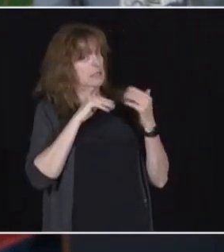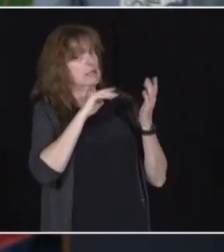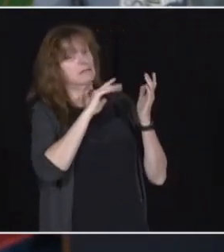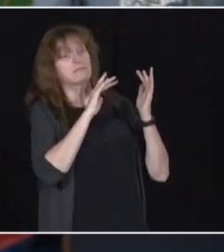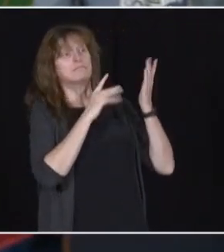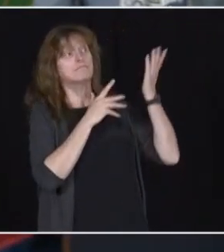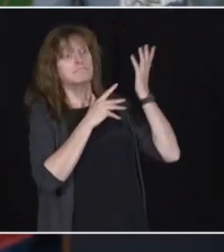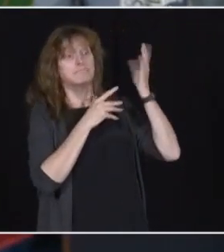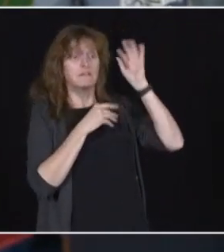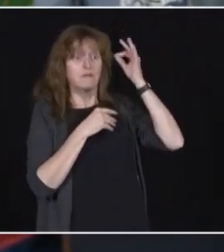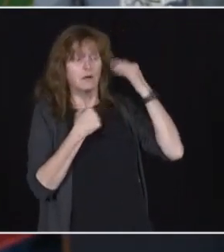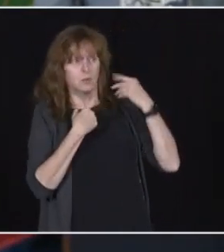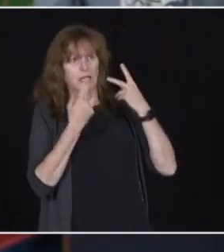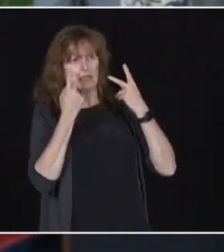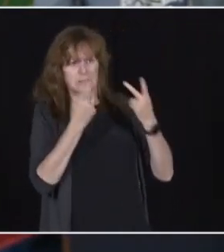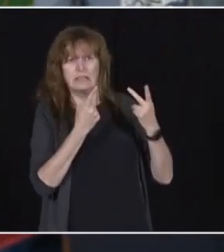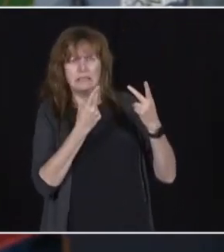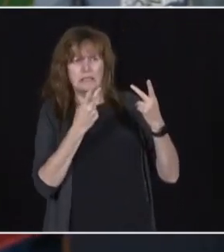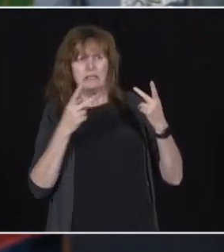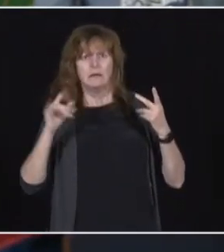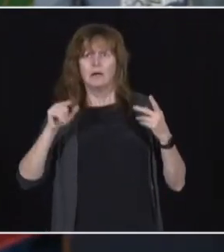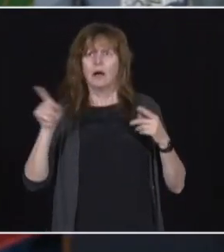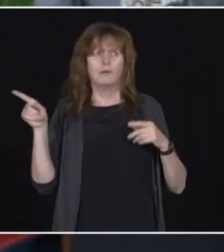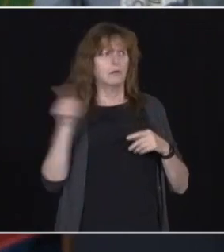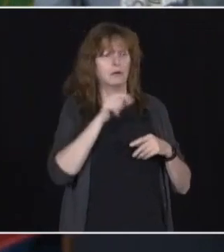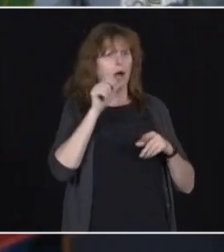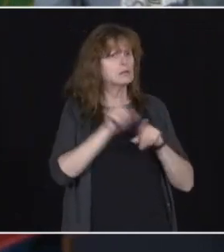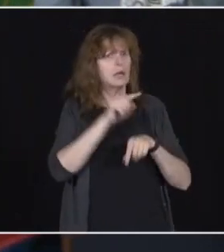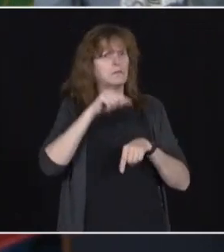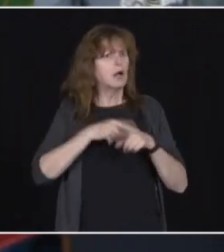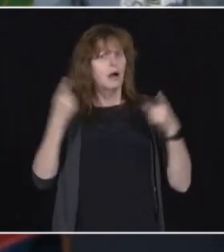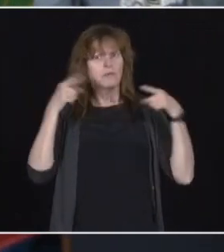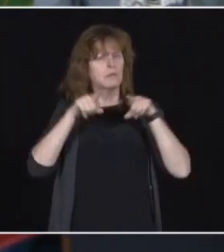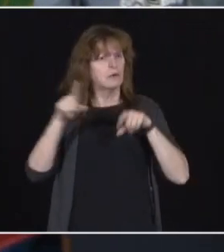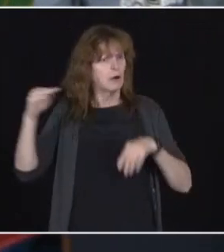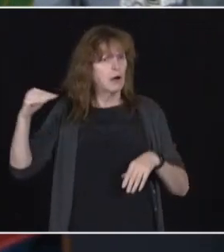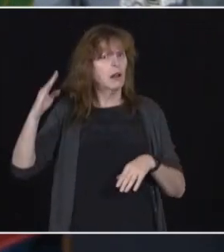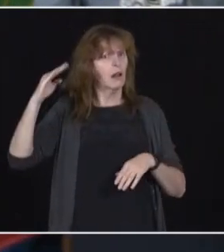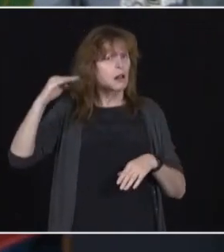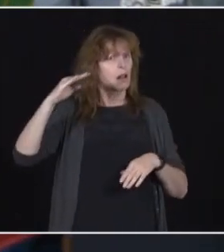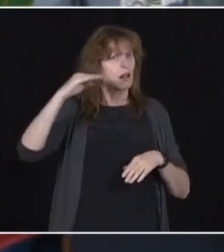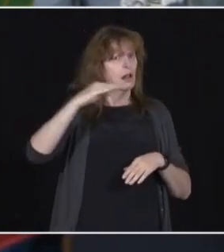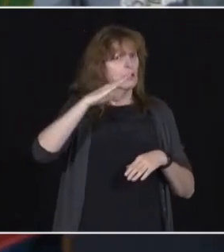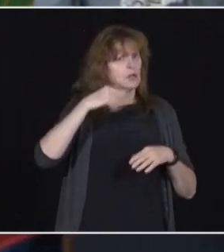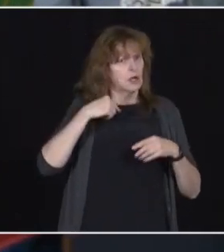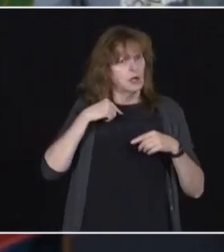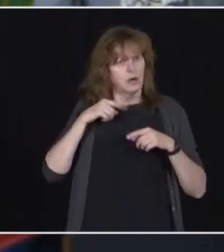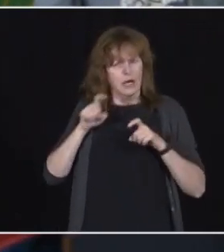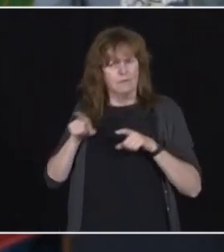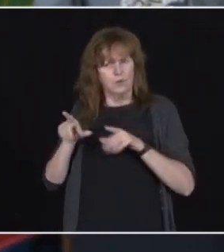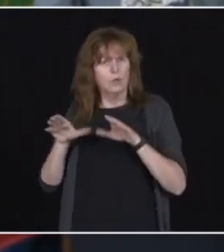So, we are at the federal level, as we have seen our epidemic curves move in different ranges, how would that look?